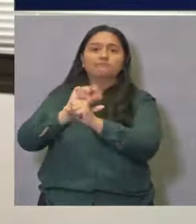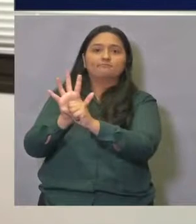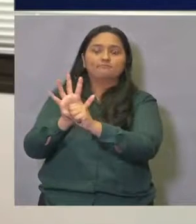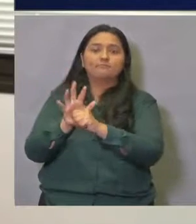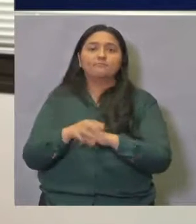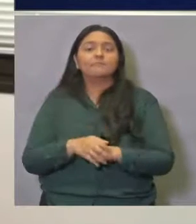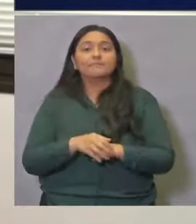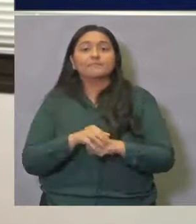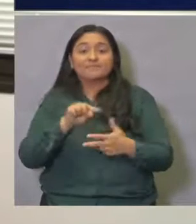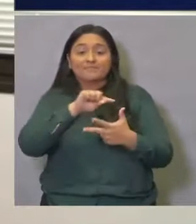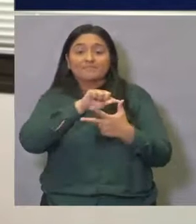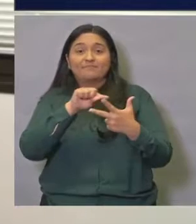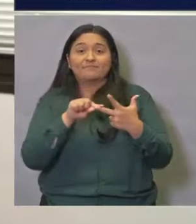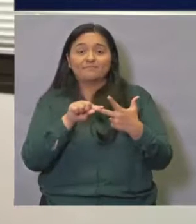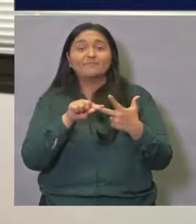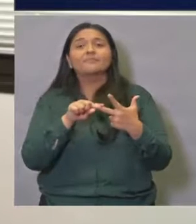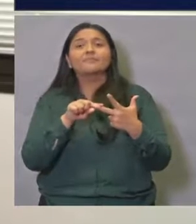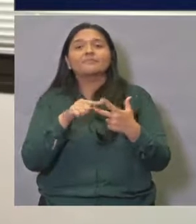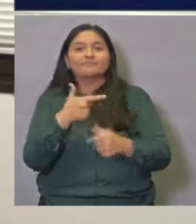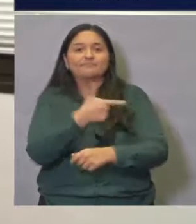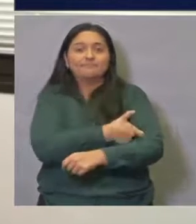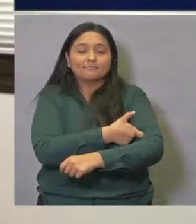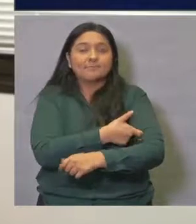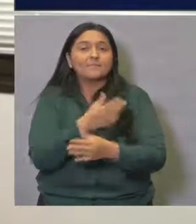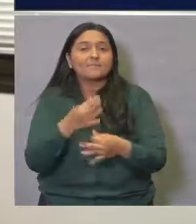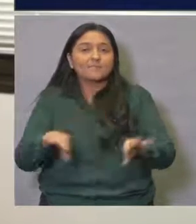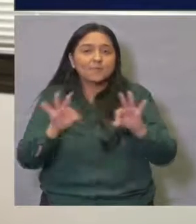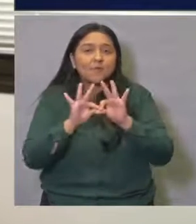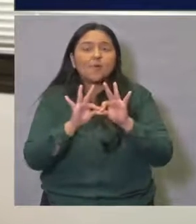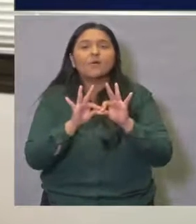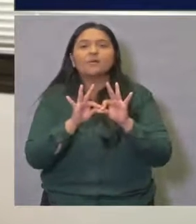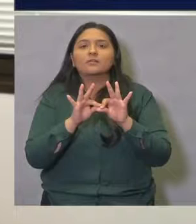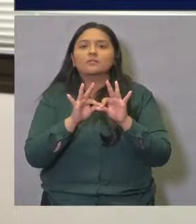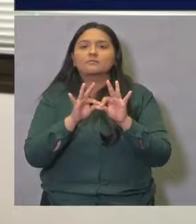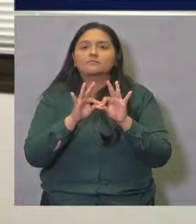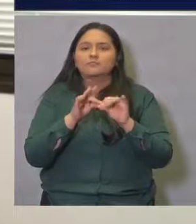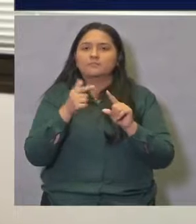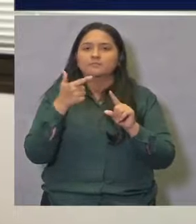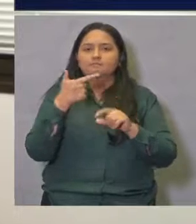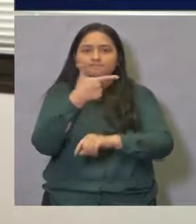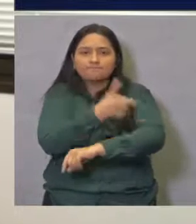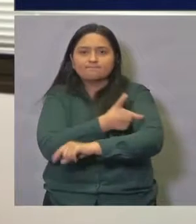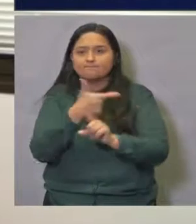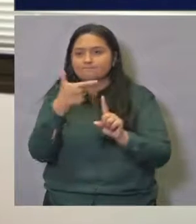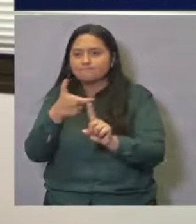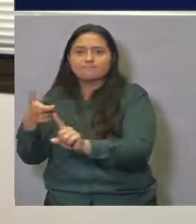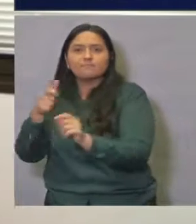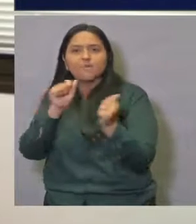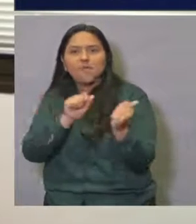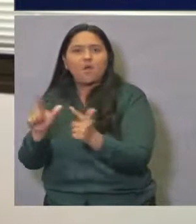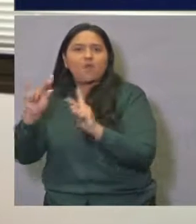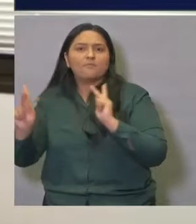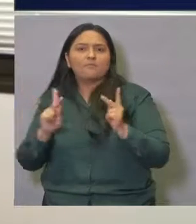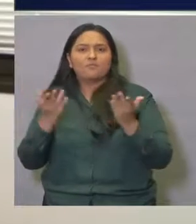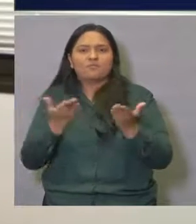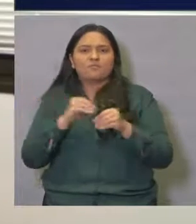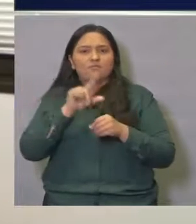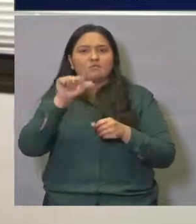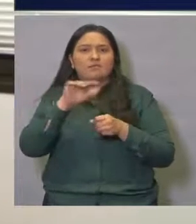PANDEMIA TENEMOS ACCESO A TRES